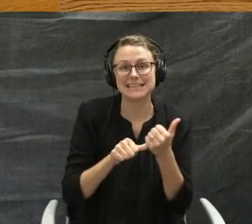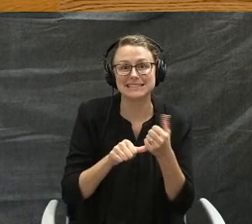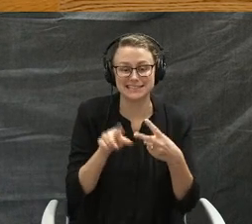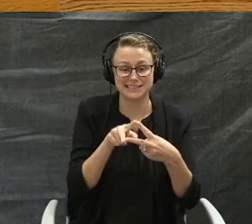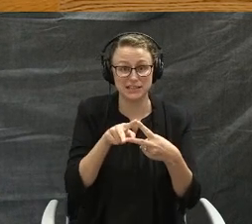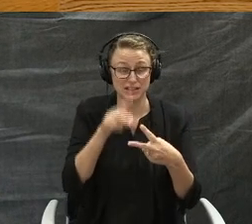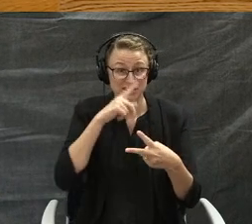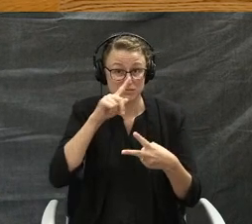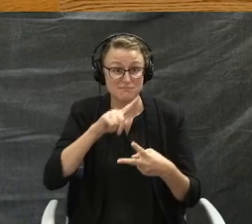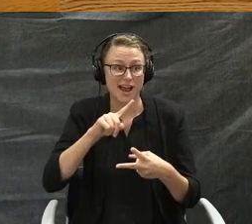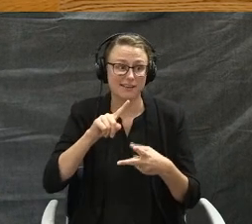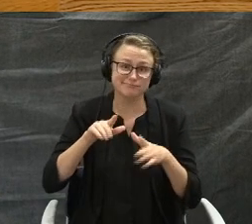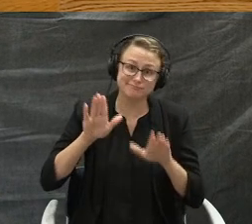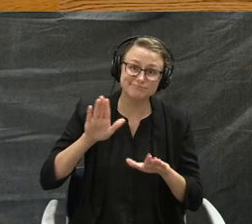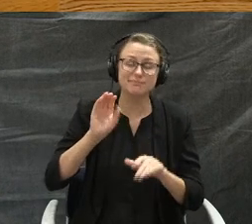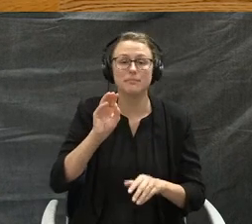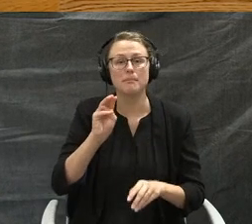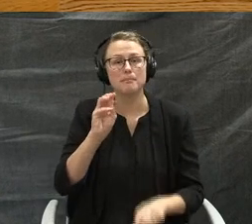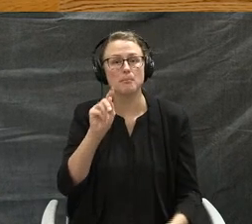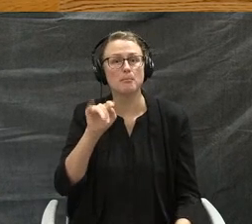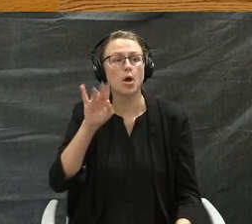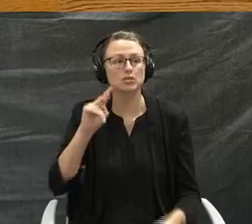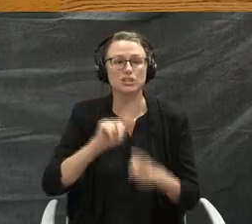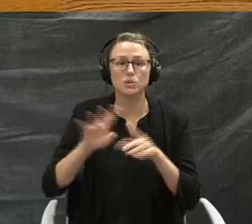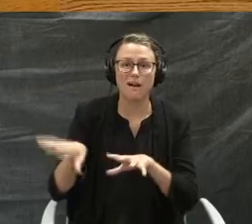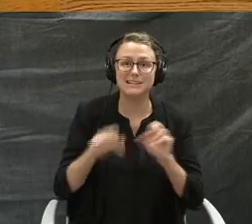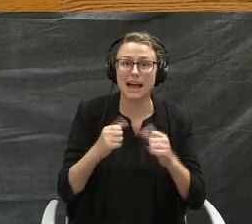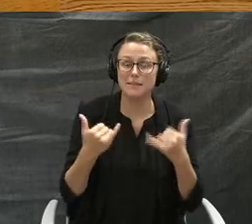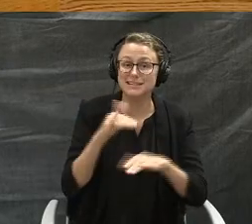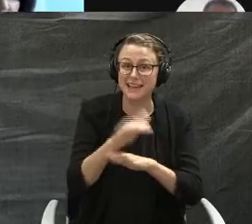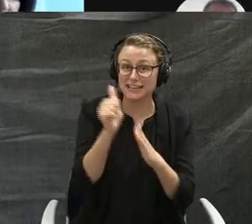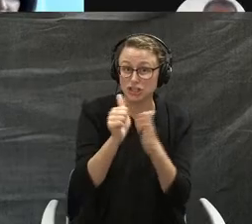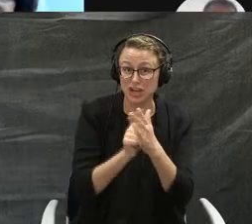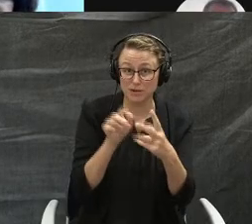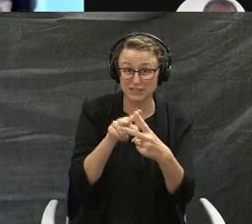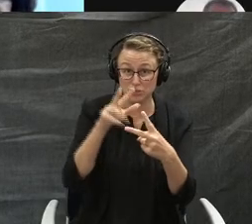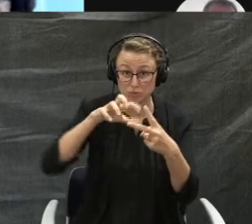have a motion to adopt tonight's agenda? With the removal of those two items, Christine,